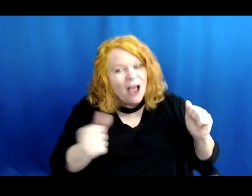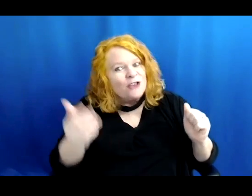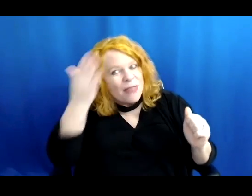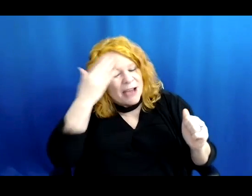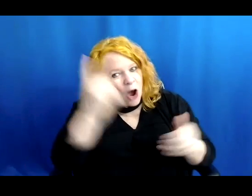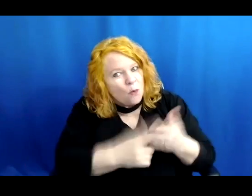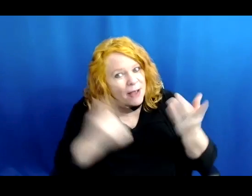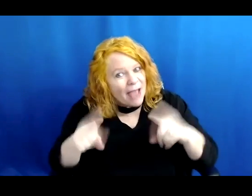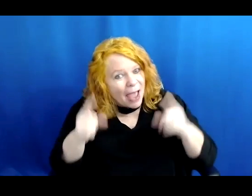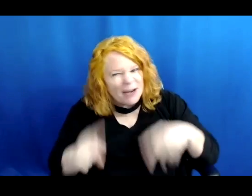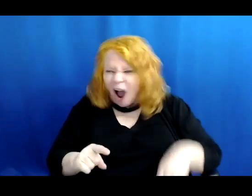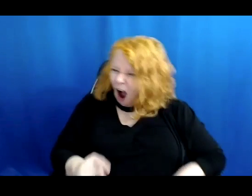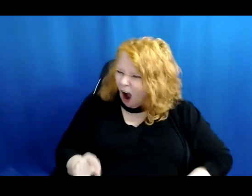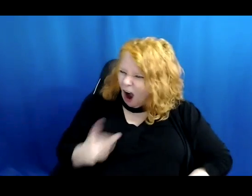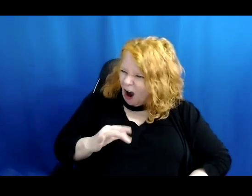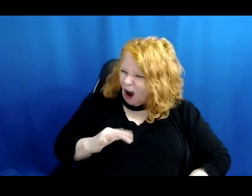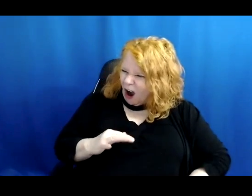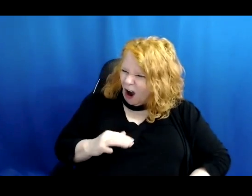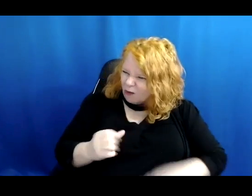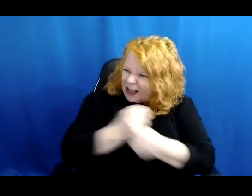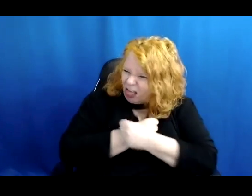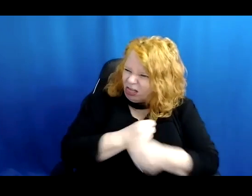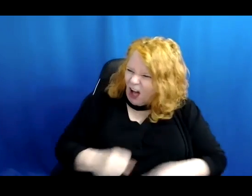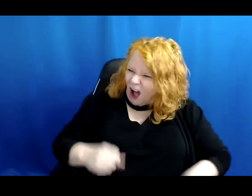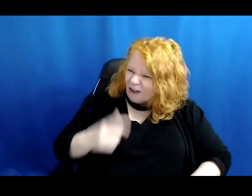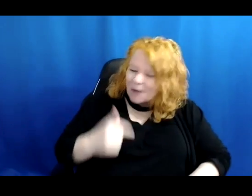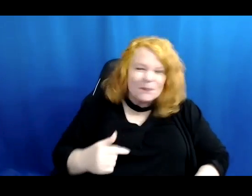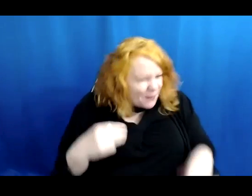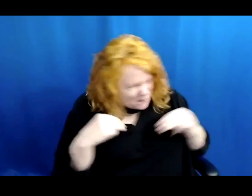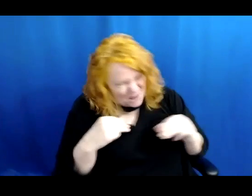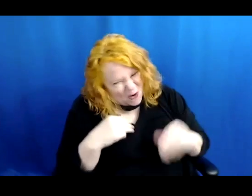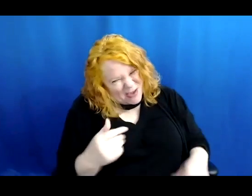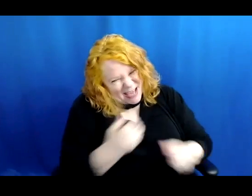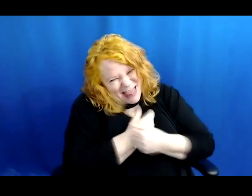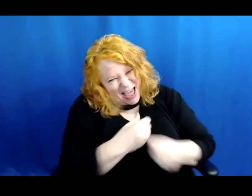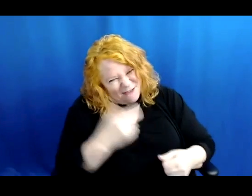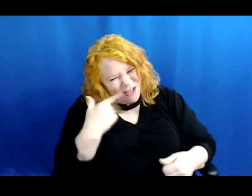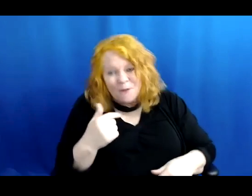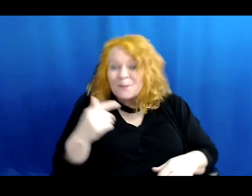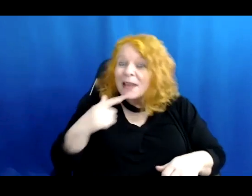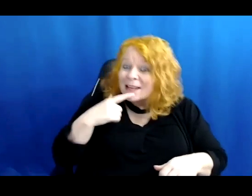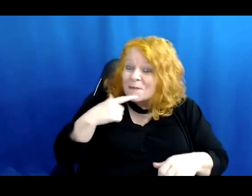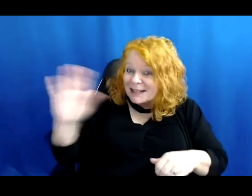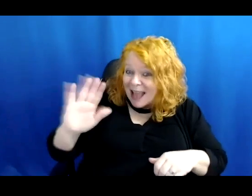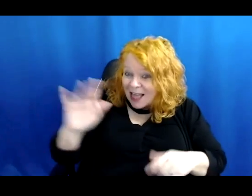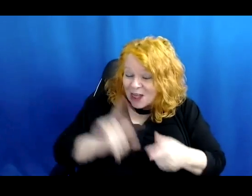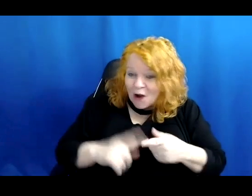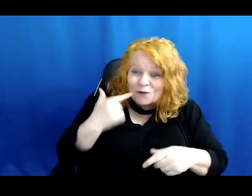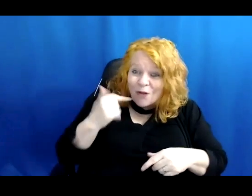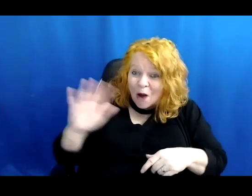” Brilliant, Gwyn, we love Lo.” >> “We love Lo.” “Gwyn, can we say hello to Lo and wave?” >> We can.